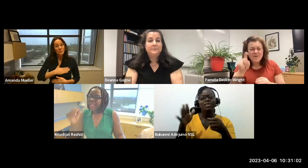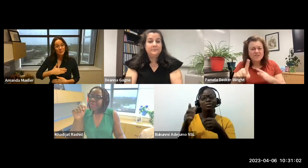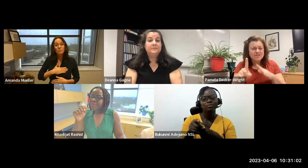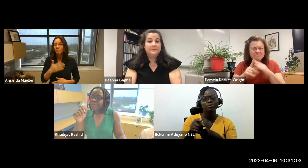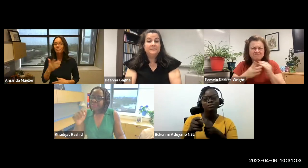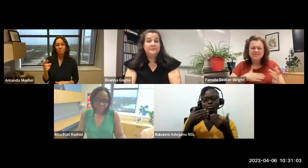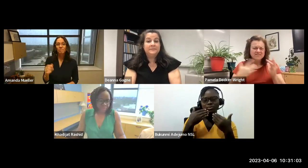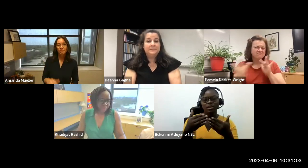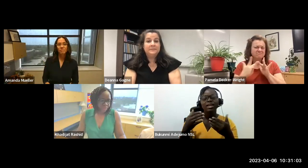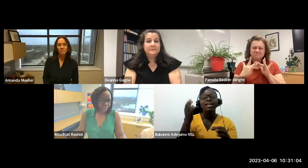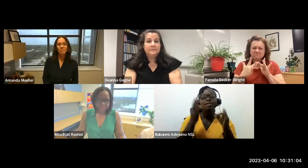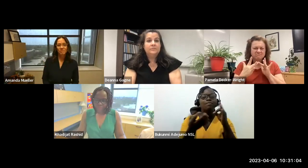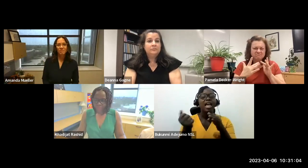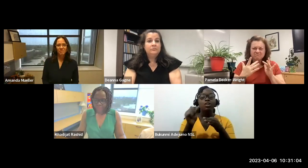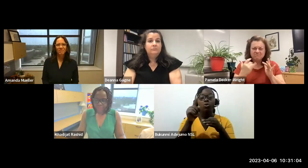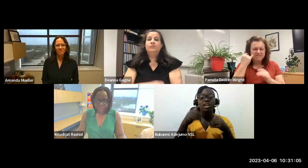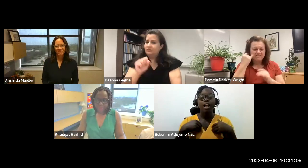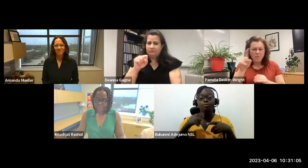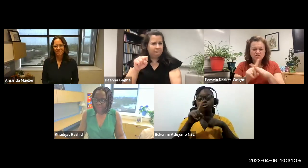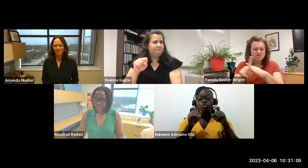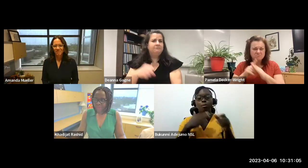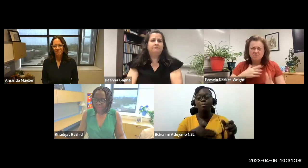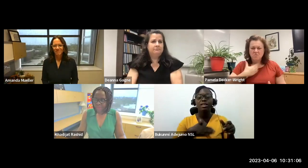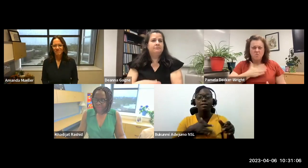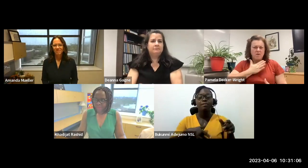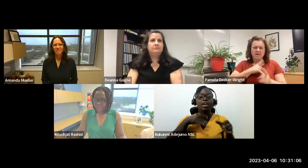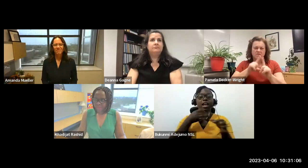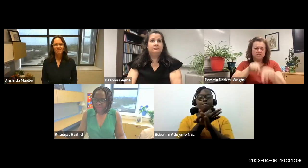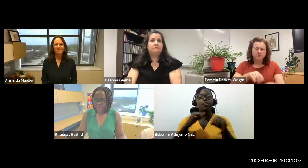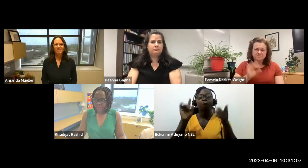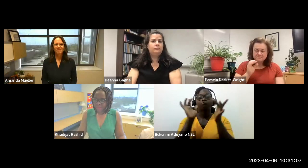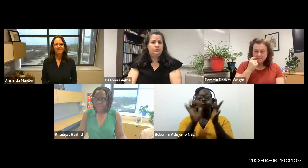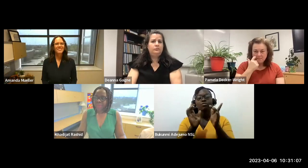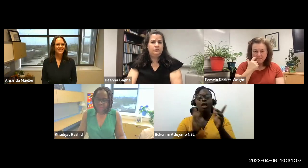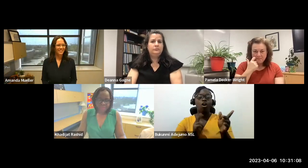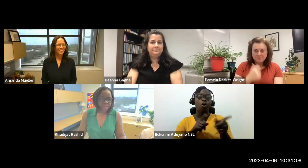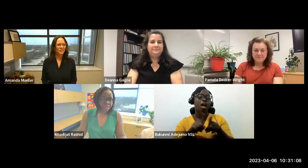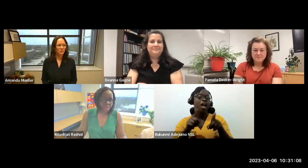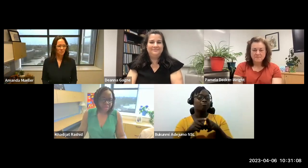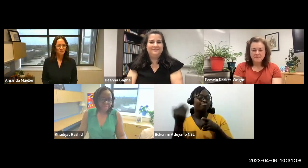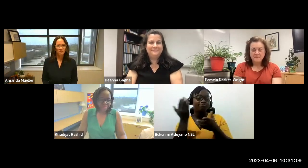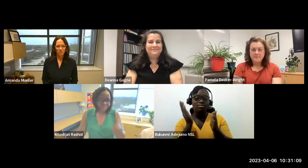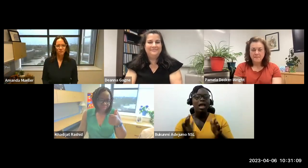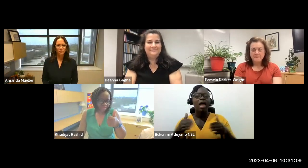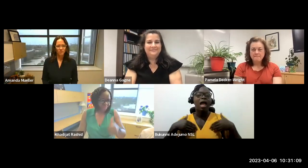If anyone has questions, please feel free to reach out to us as presenters, we're very happy to answer the best we can.